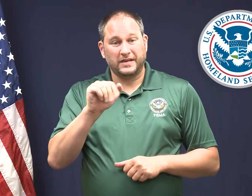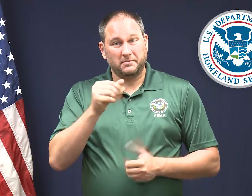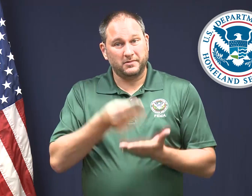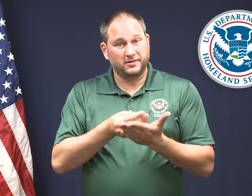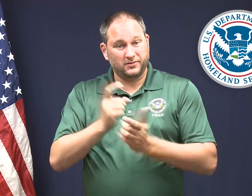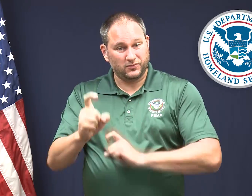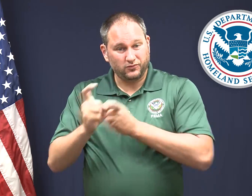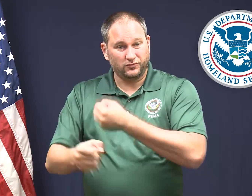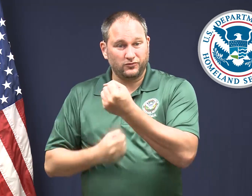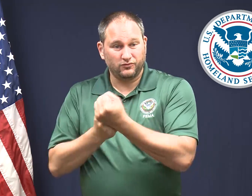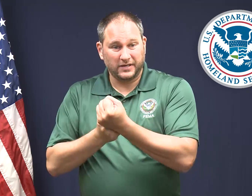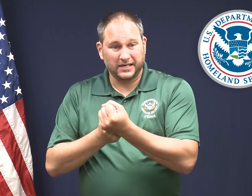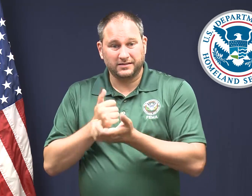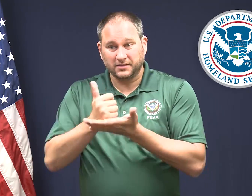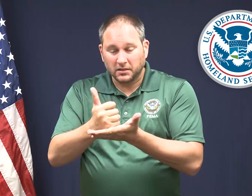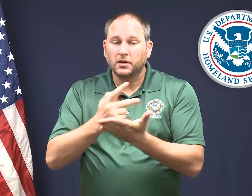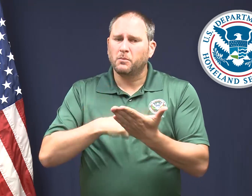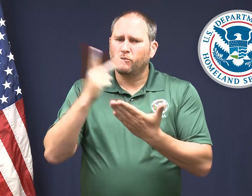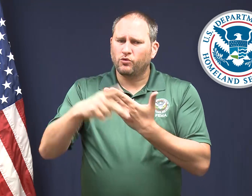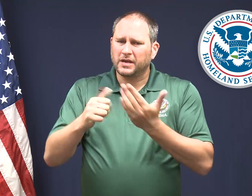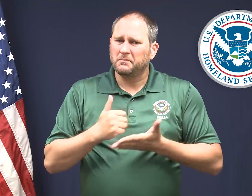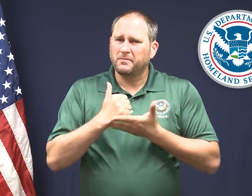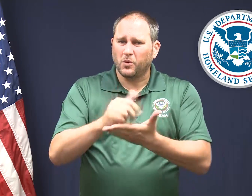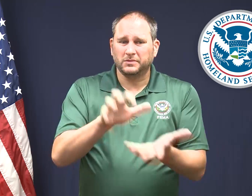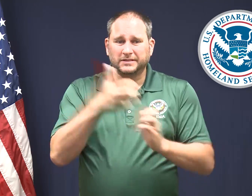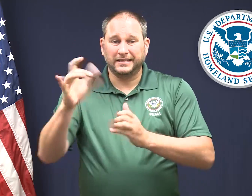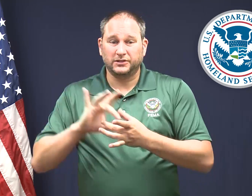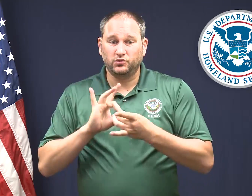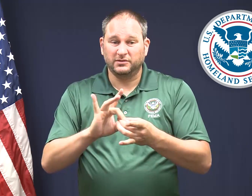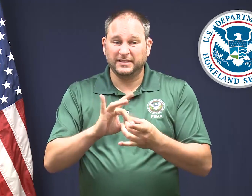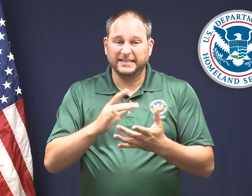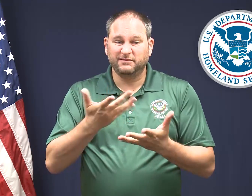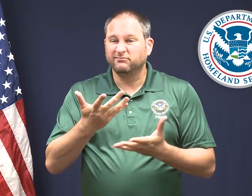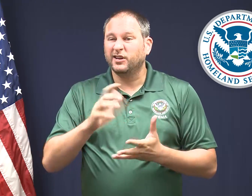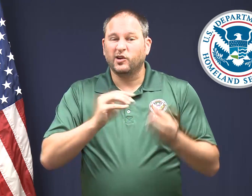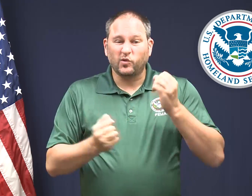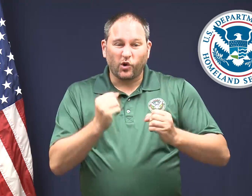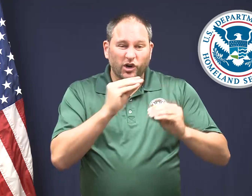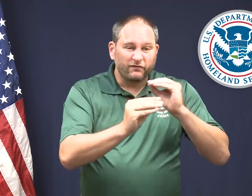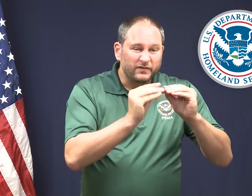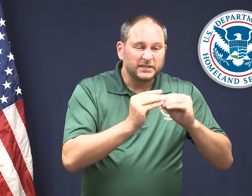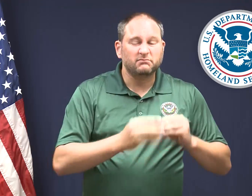FEMA grants and program assistance for disaster related car repairs,